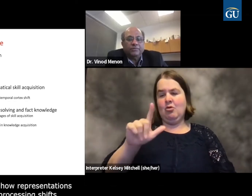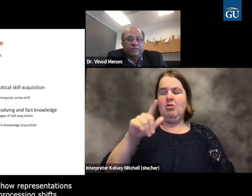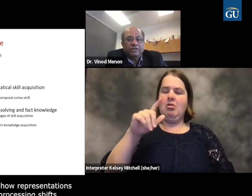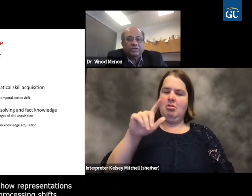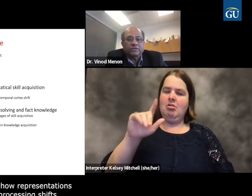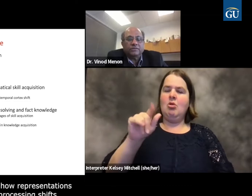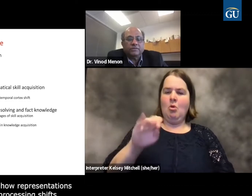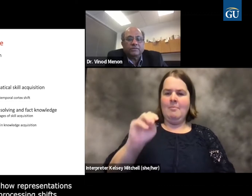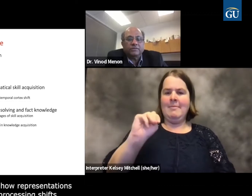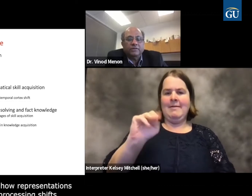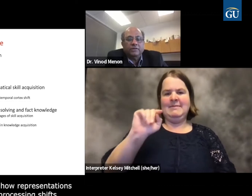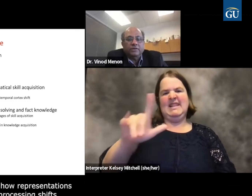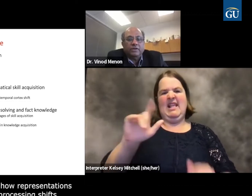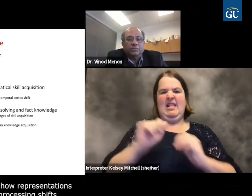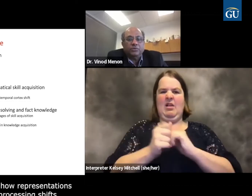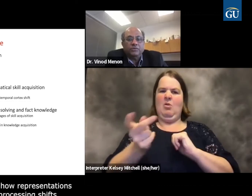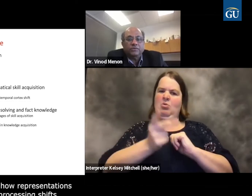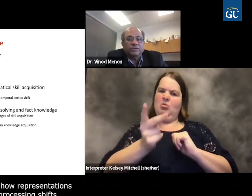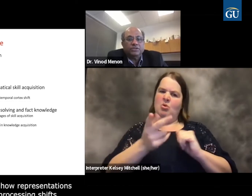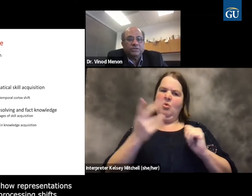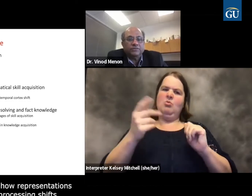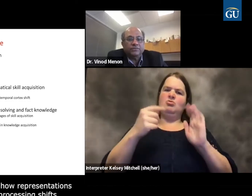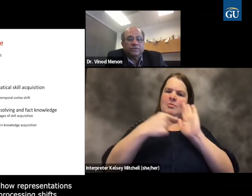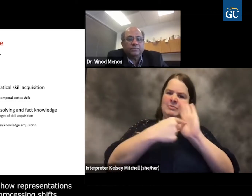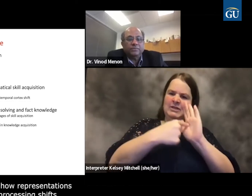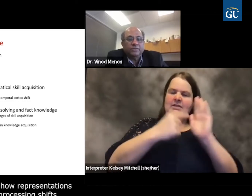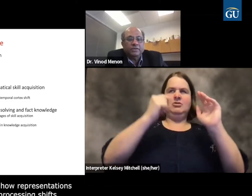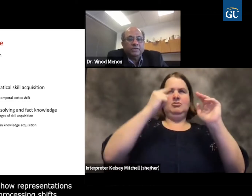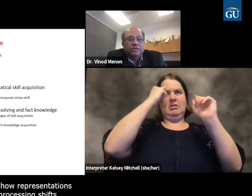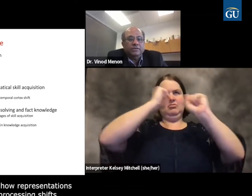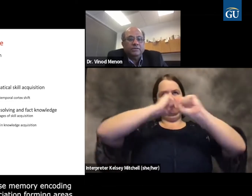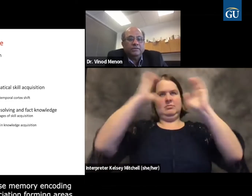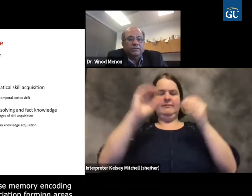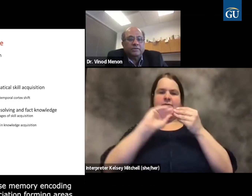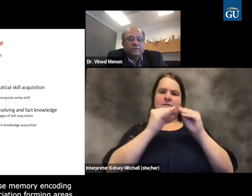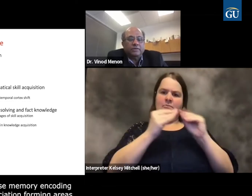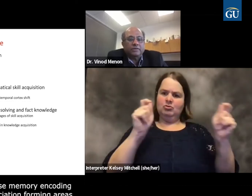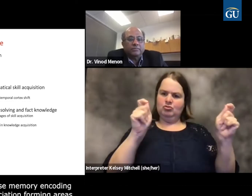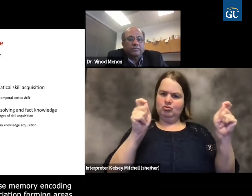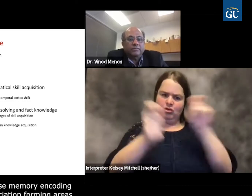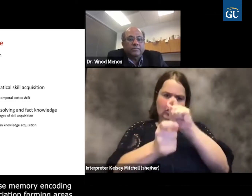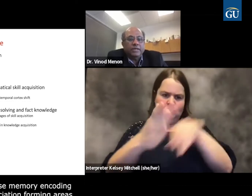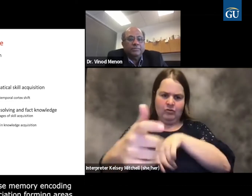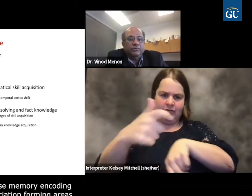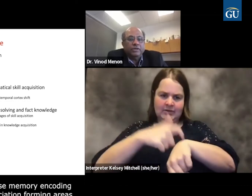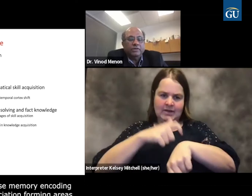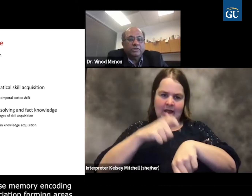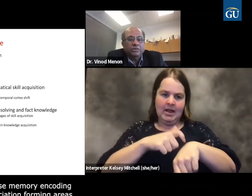and how representations and processing shifts from